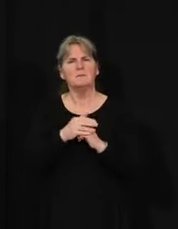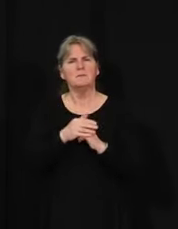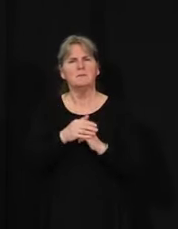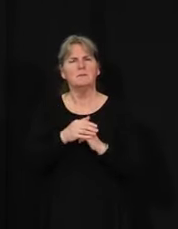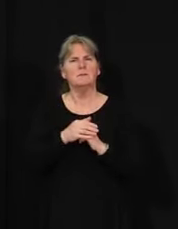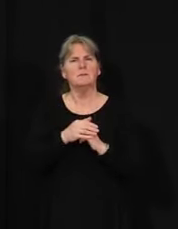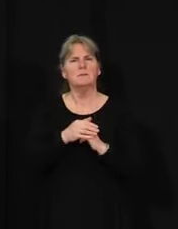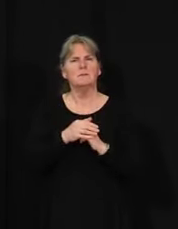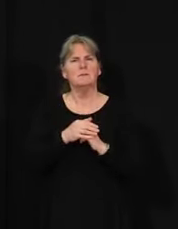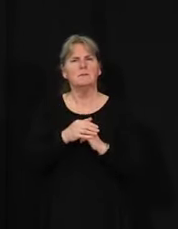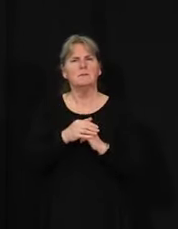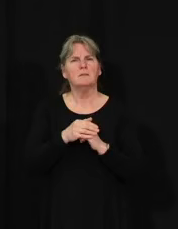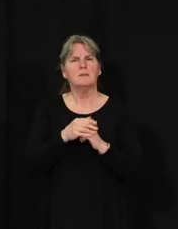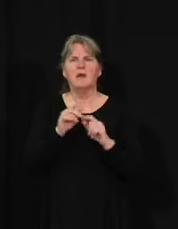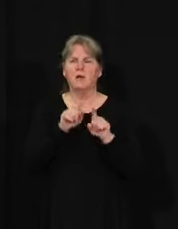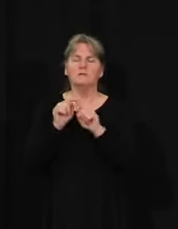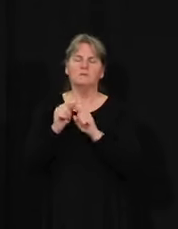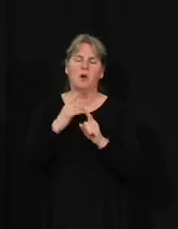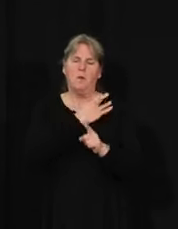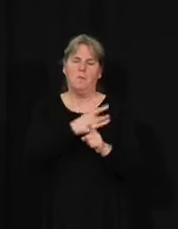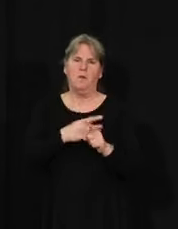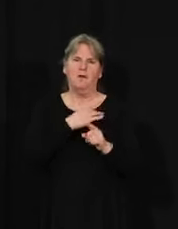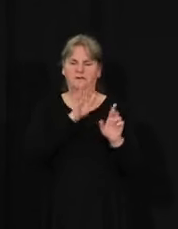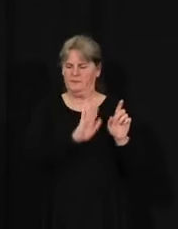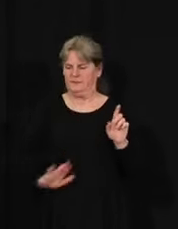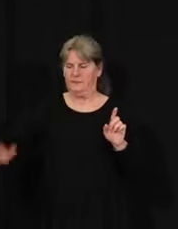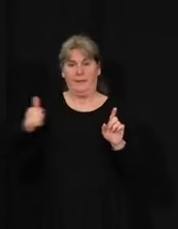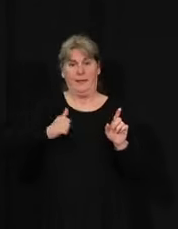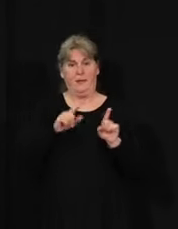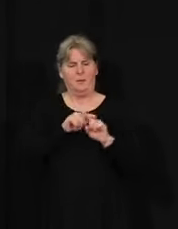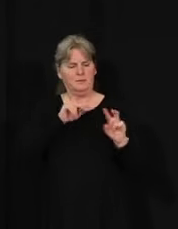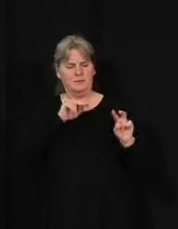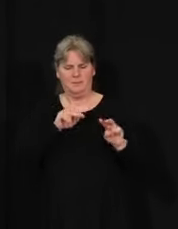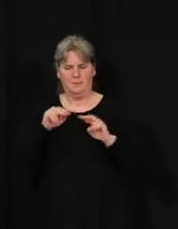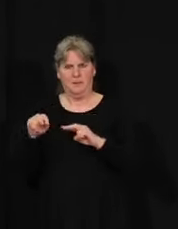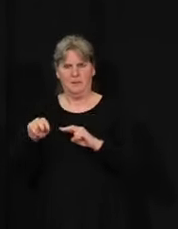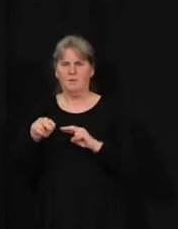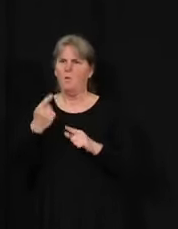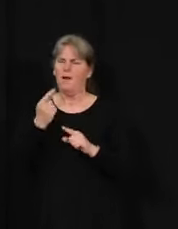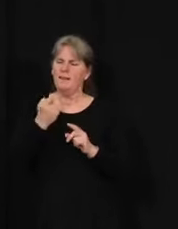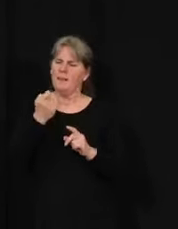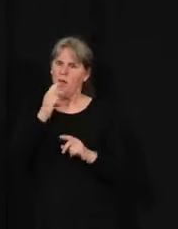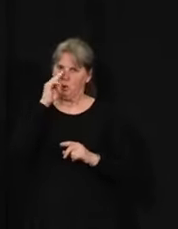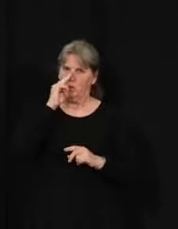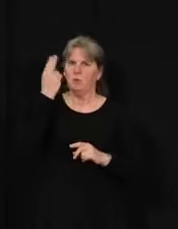Including the various provinces. One thing that makes us distinct